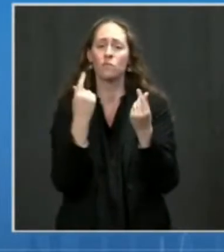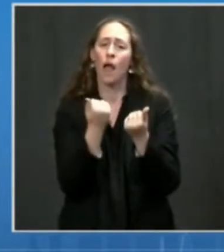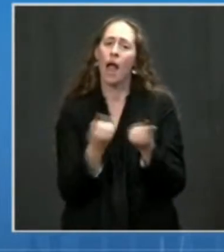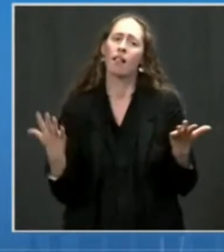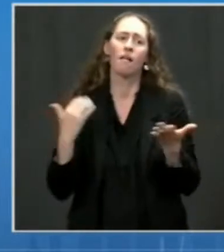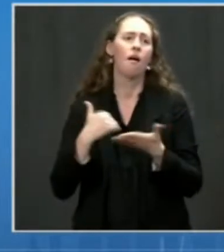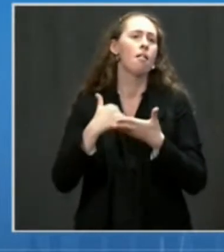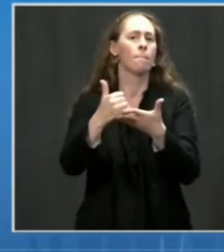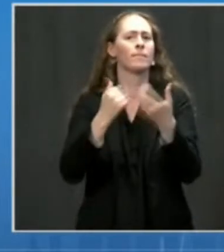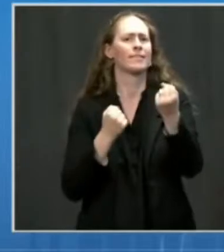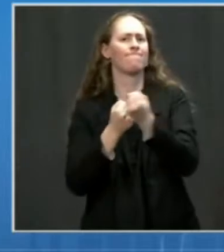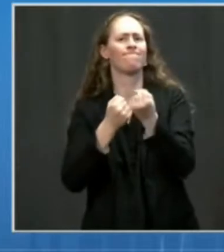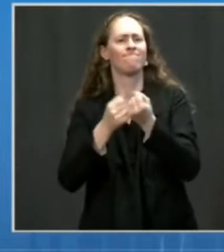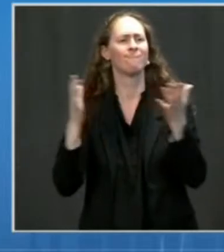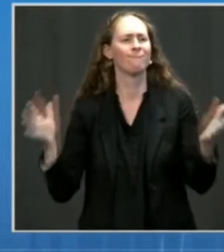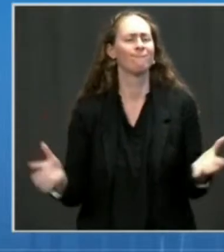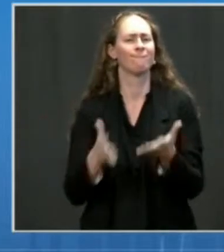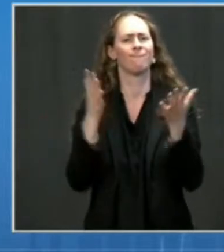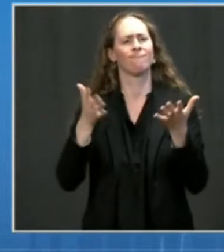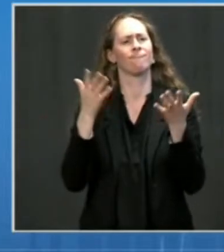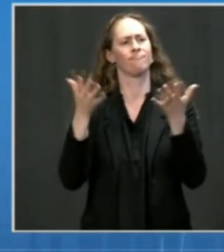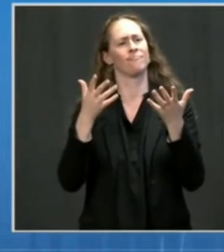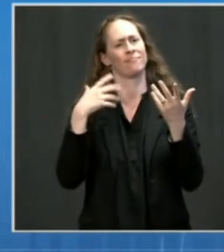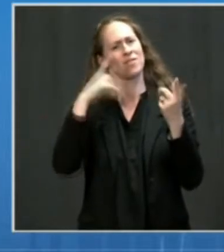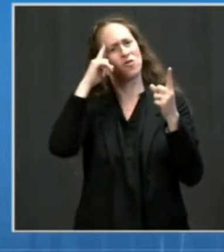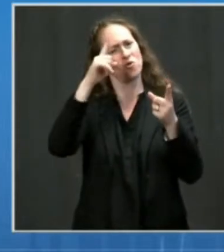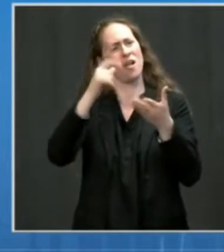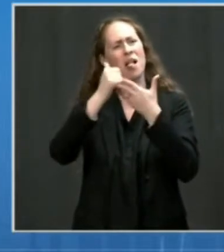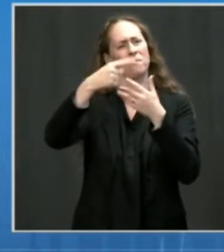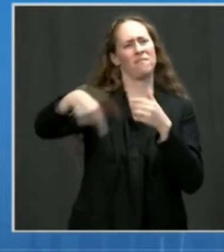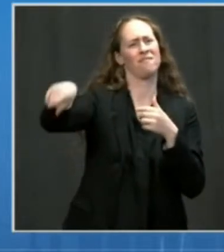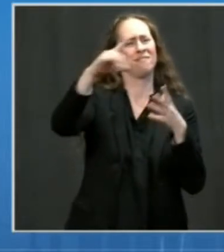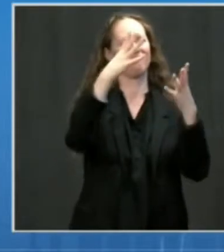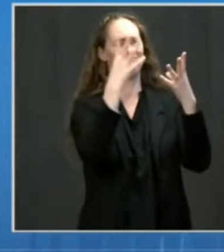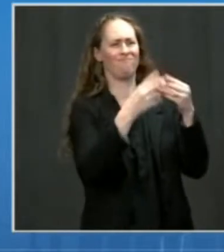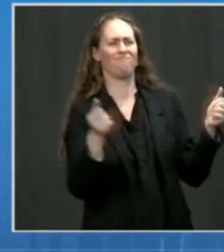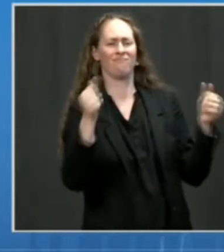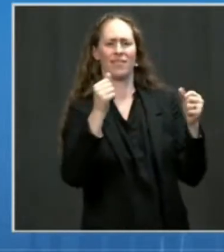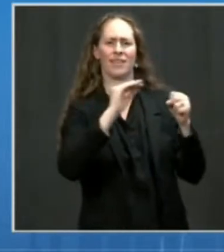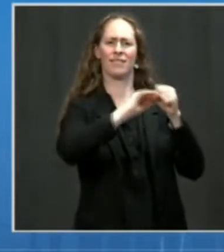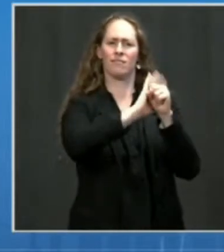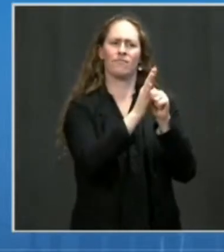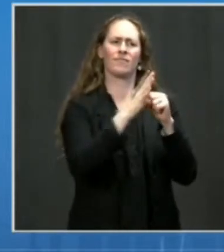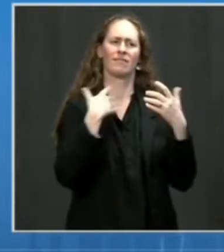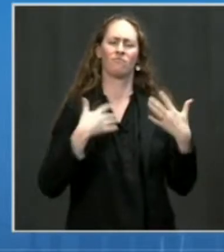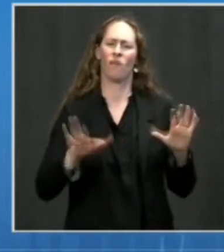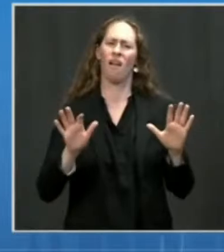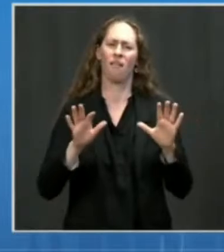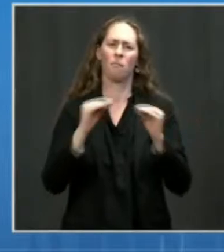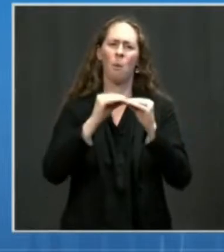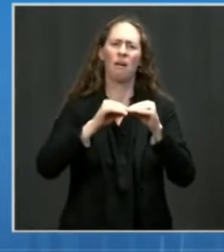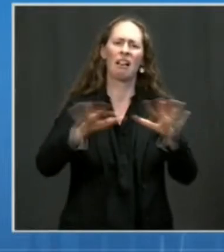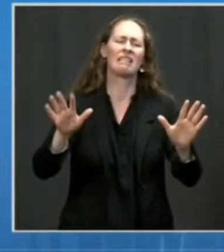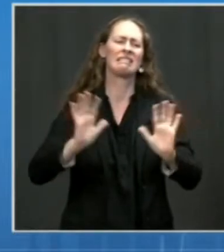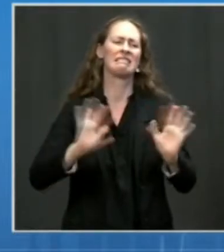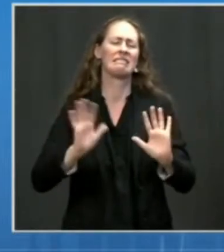IT WILL BOTTOM LINE IS WE'RE DOING EVERYTHING WE CAN TO HELP MORE AMERICANS GET VACCINATED